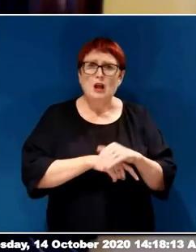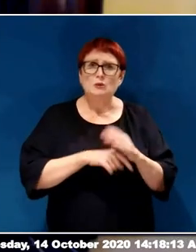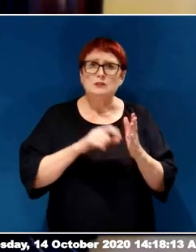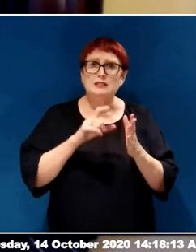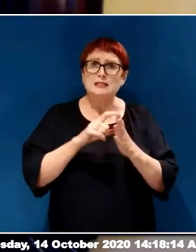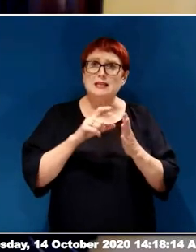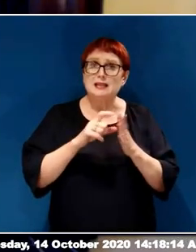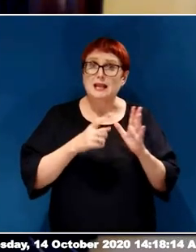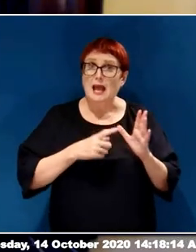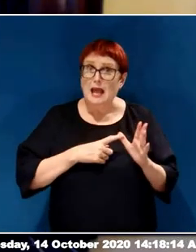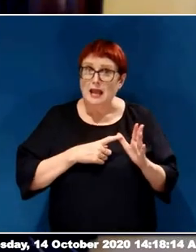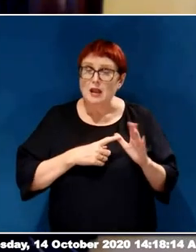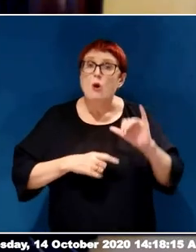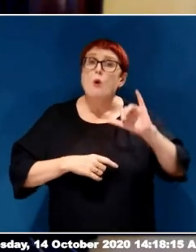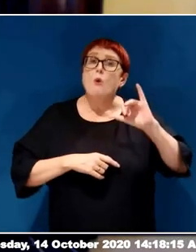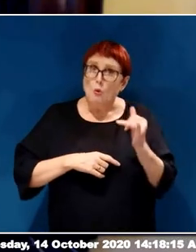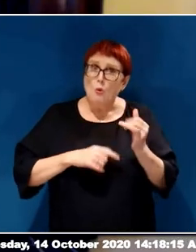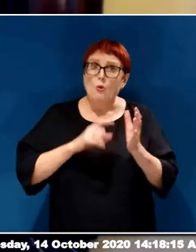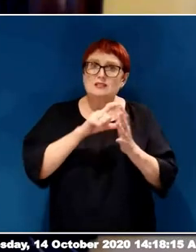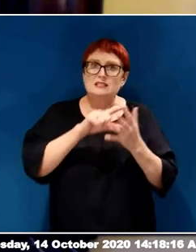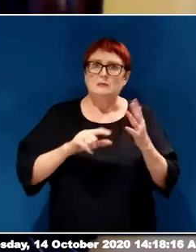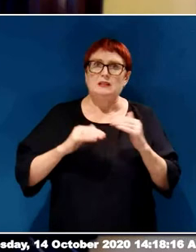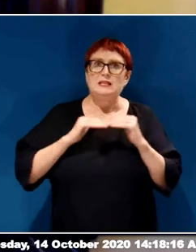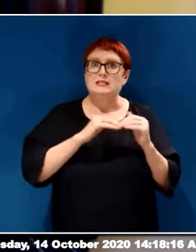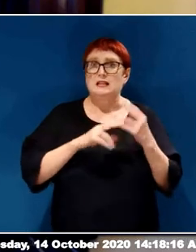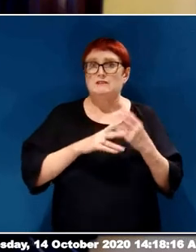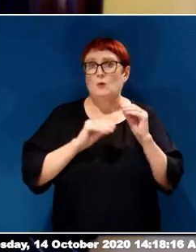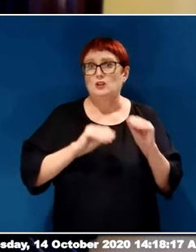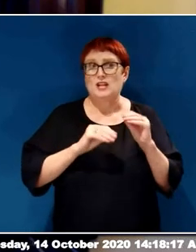I would also draw the Commission's attention to the fact that there are